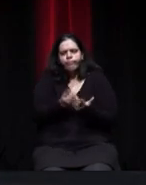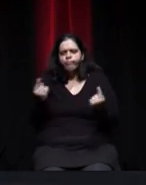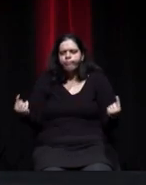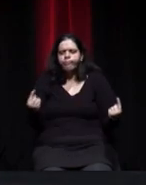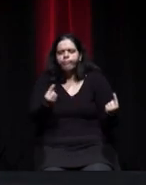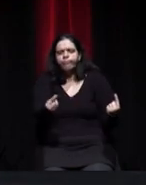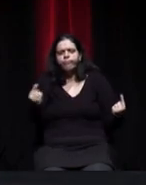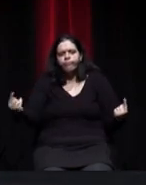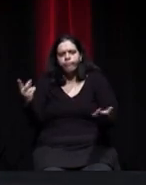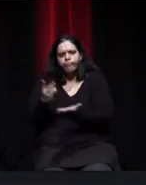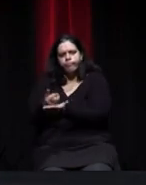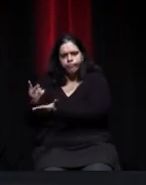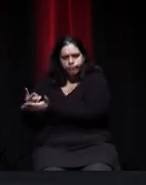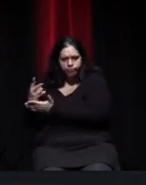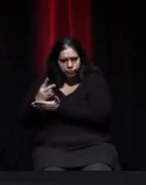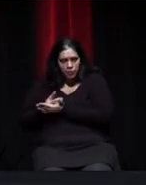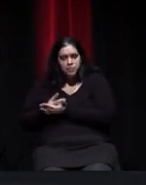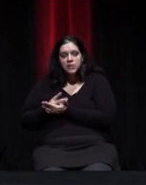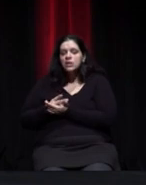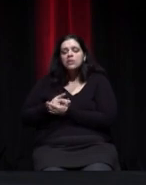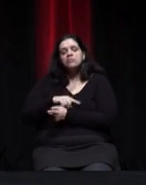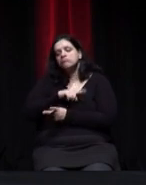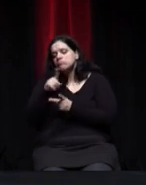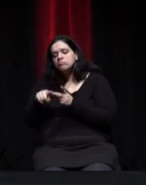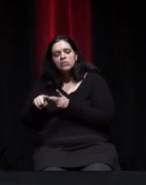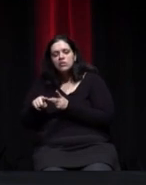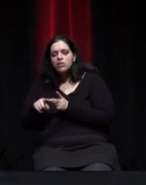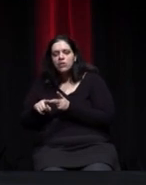We were crossed by another process.